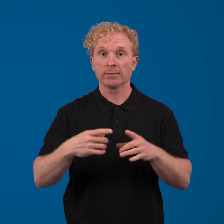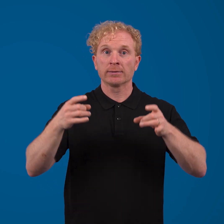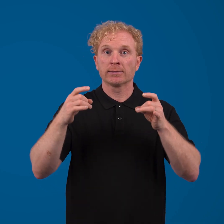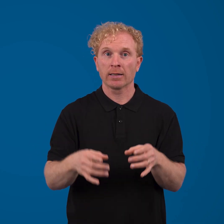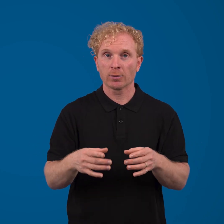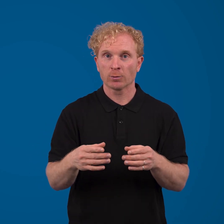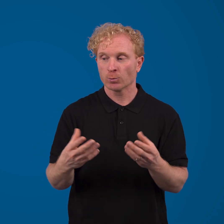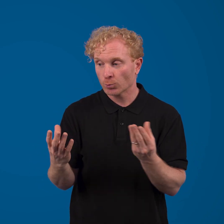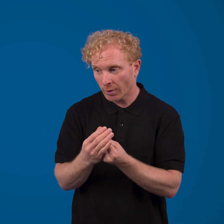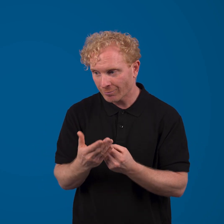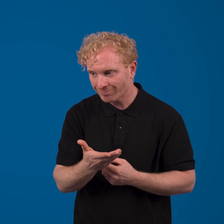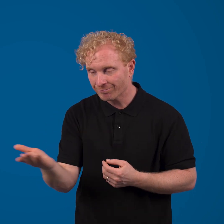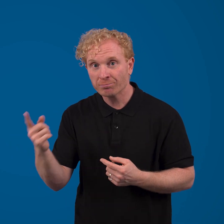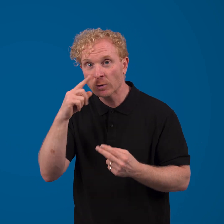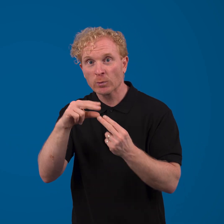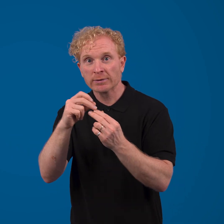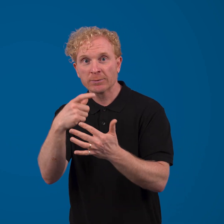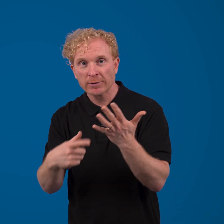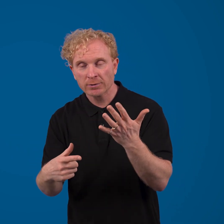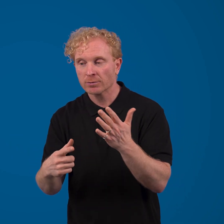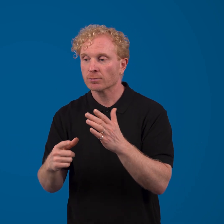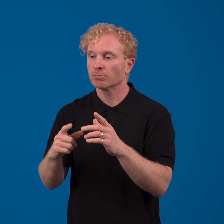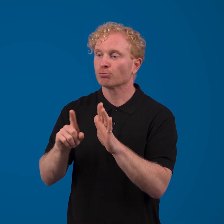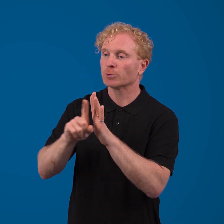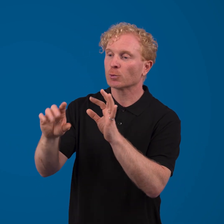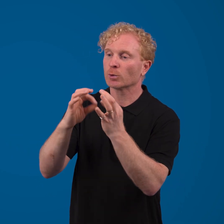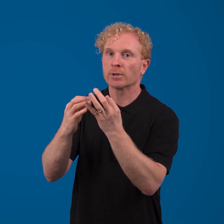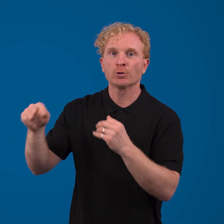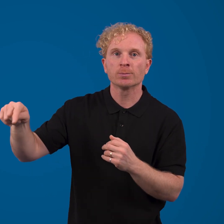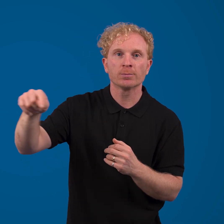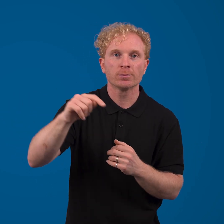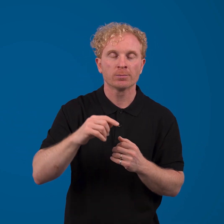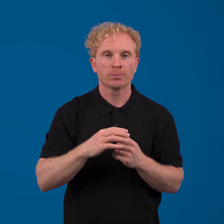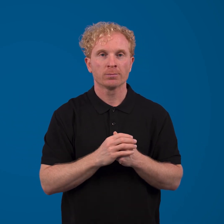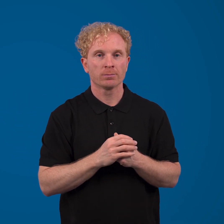and be undertaken with people with disability and their representative organisations.